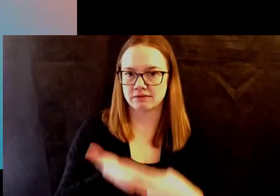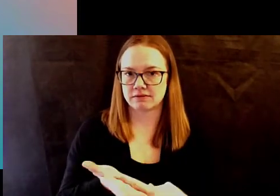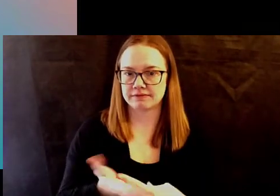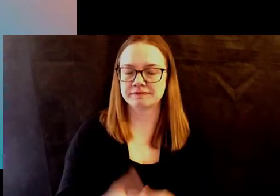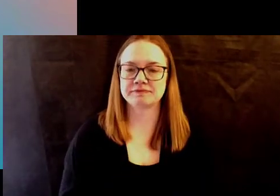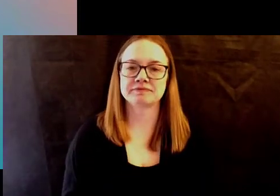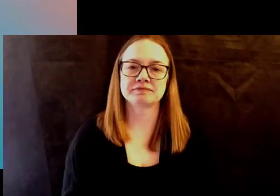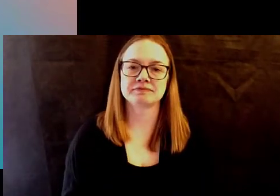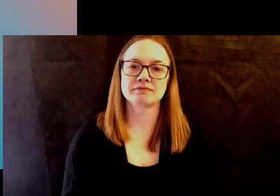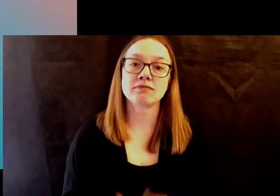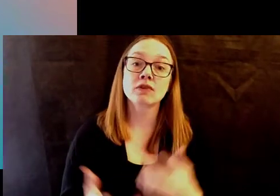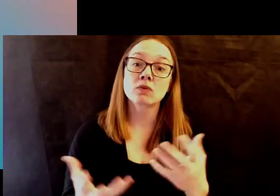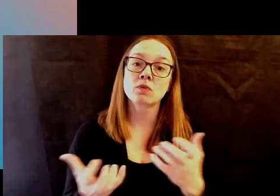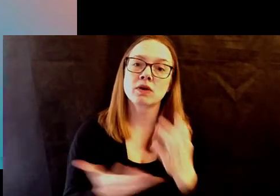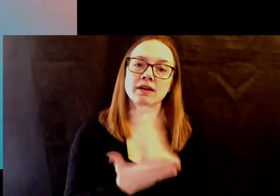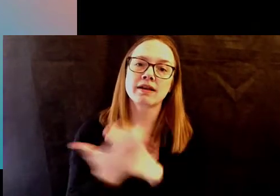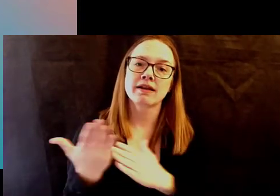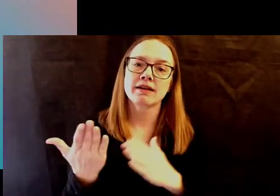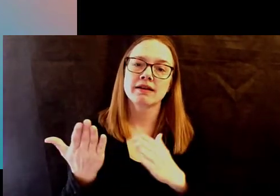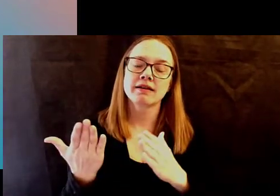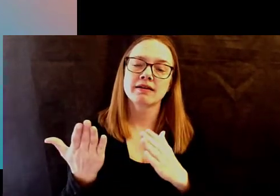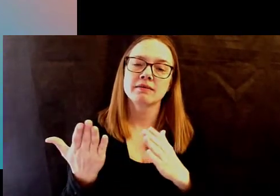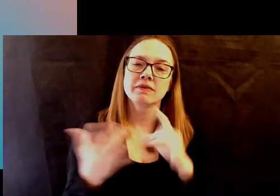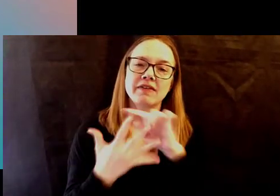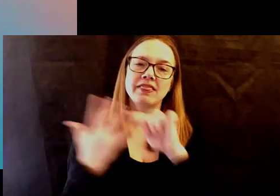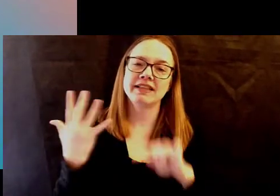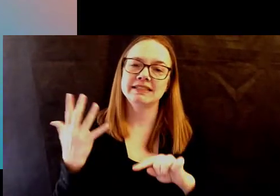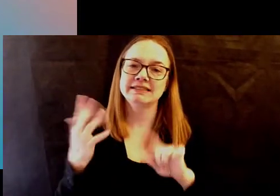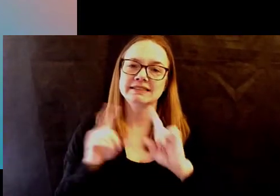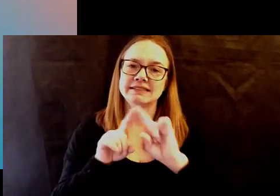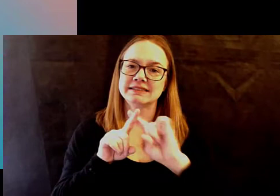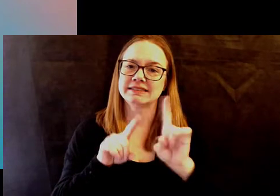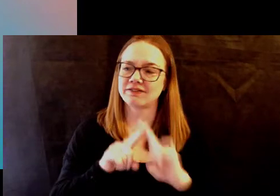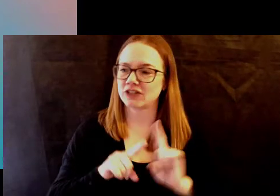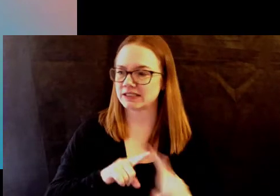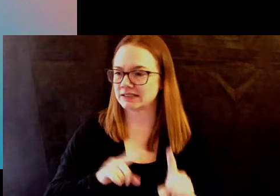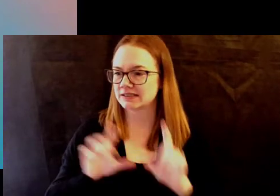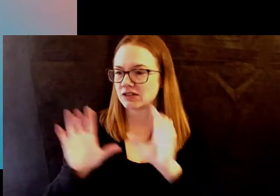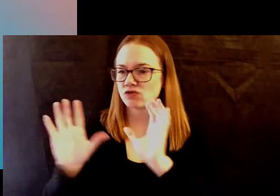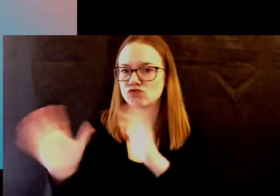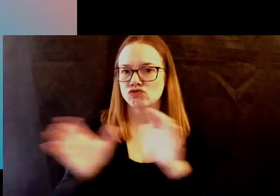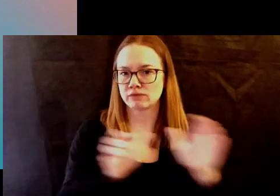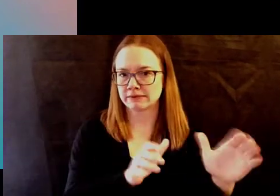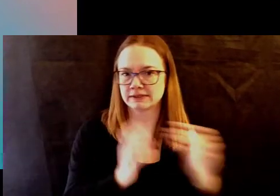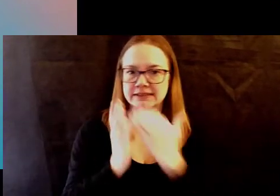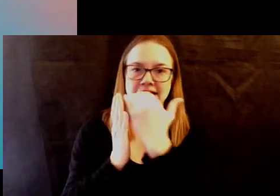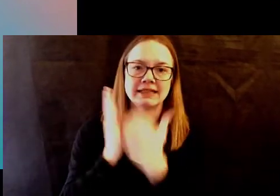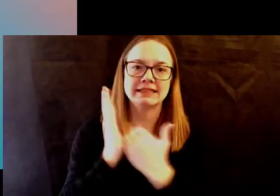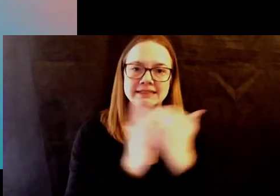some of these different group-ums, if you will, listed on the slide.